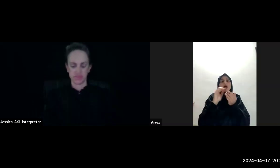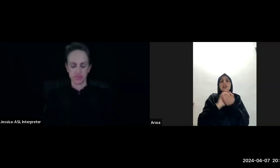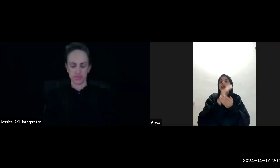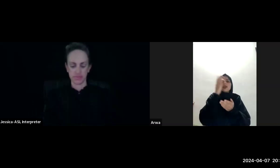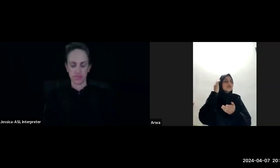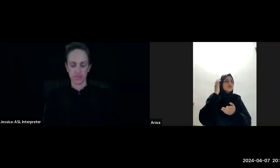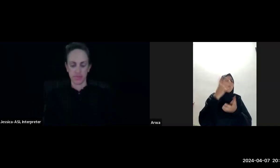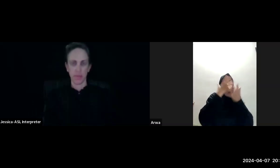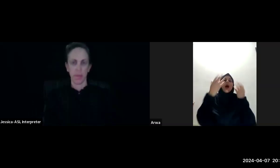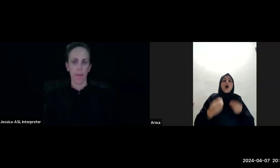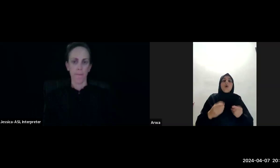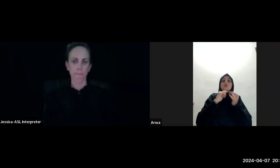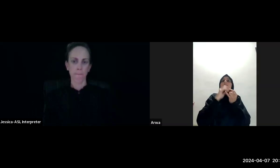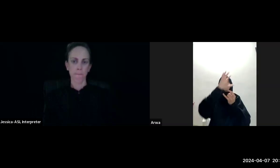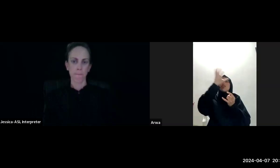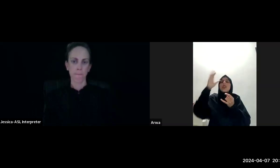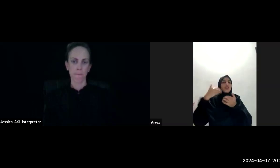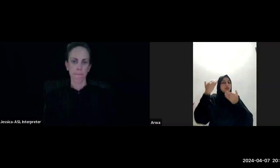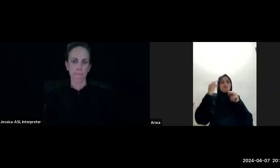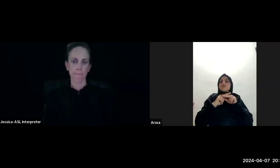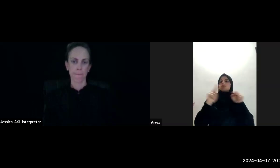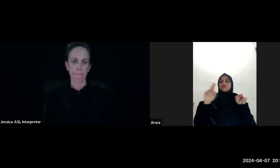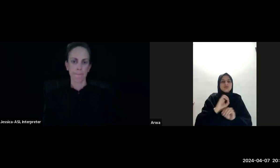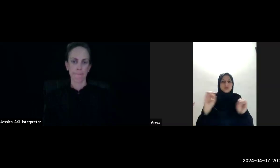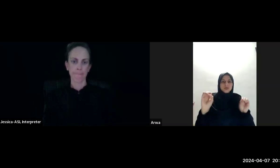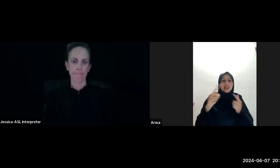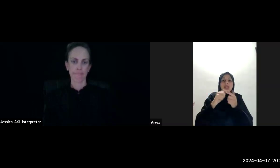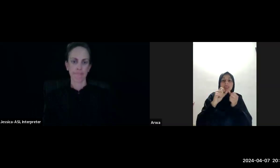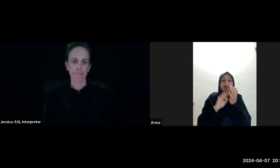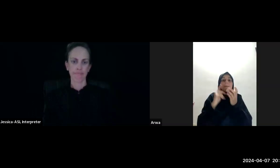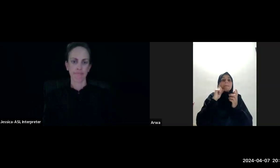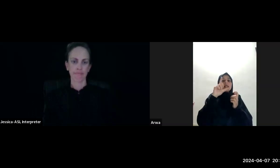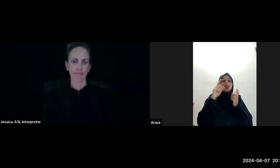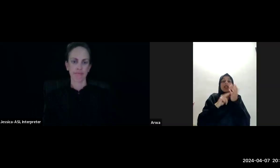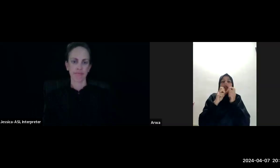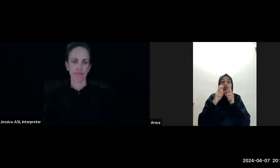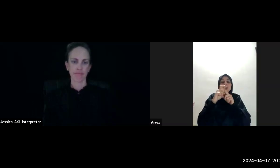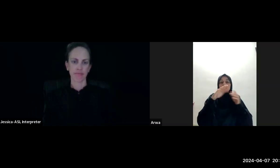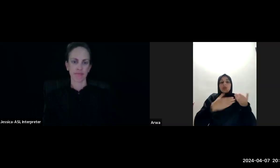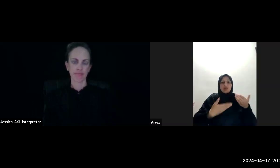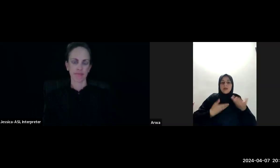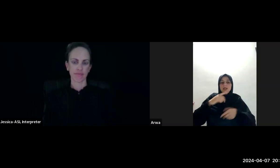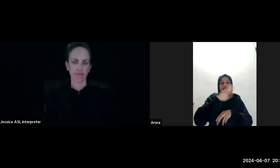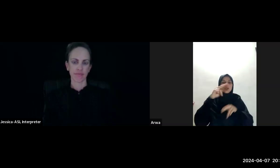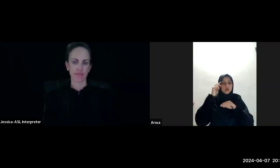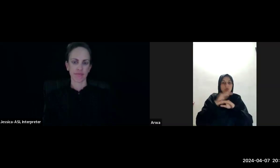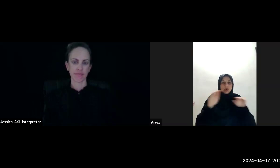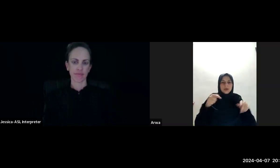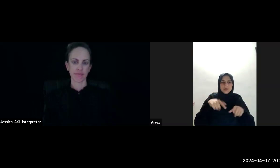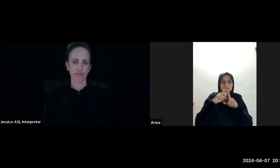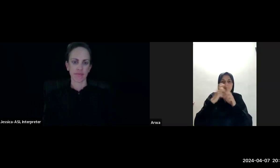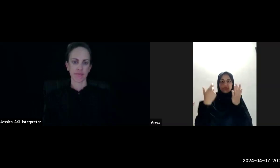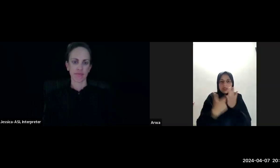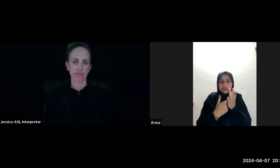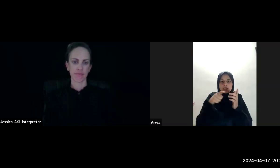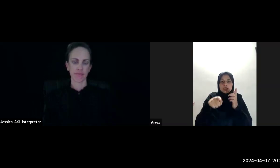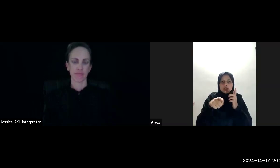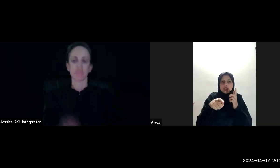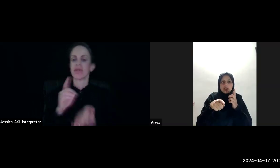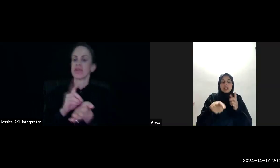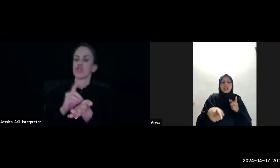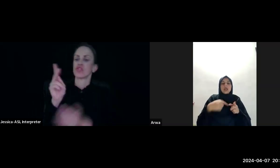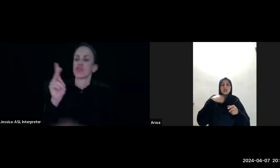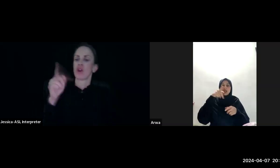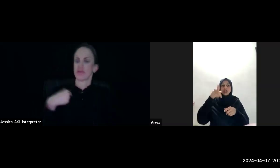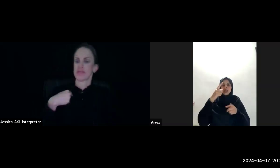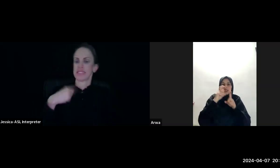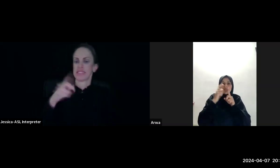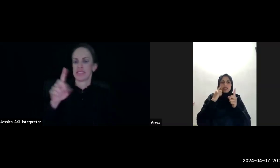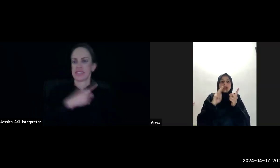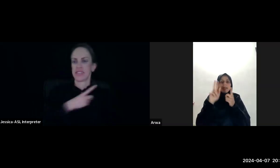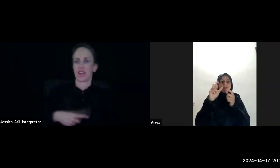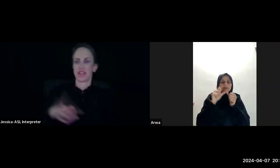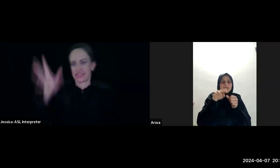state. okay okay it's not a big ... [Divya's Dad speaking] Dr Kumar this Divya's Dad. okay is any in India anybody working